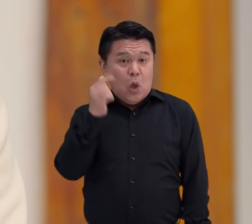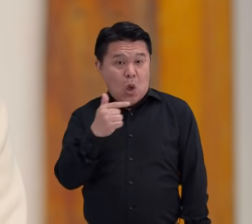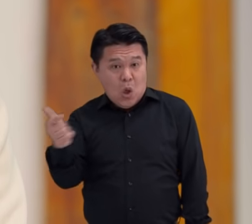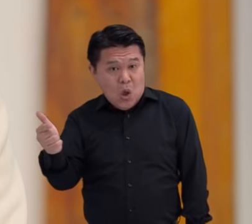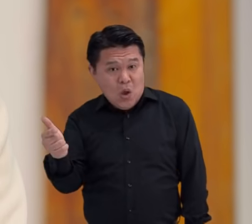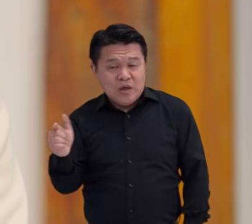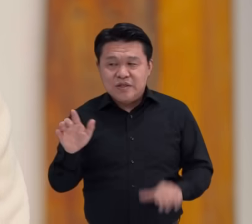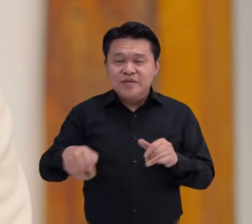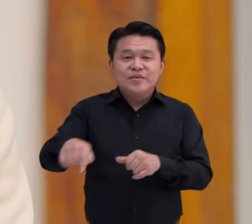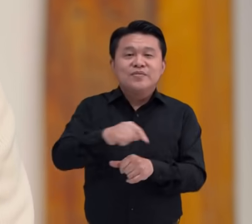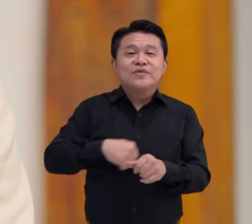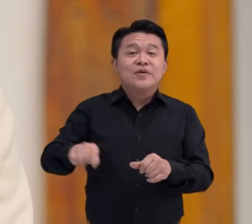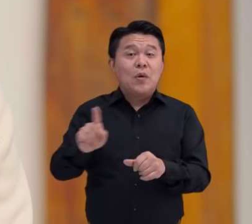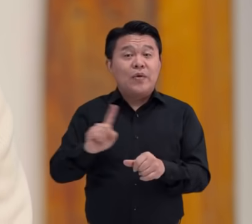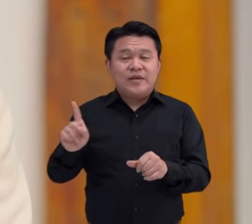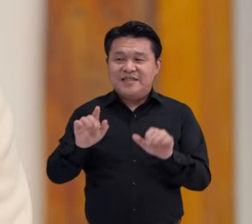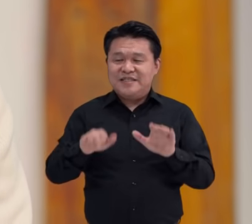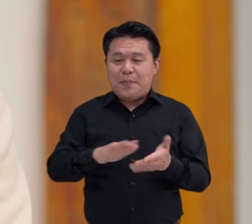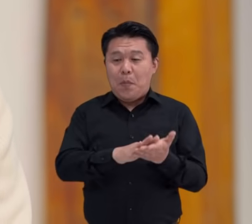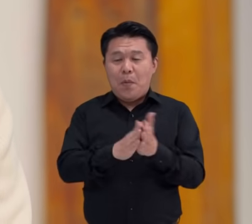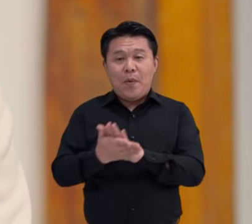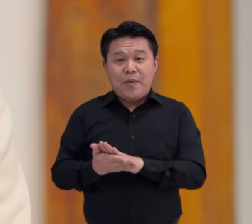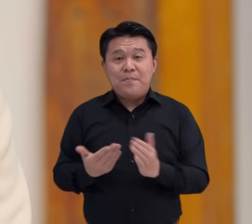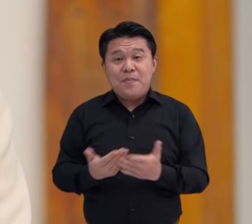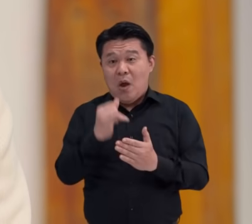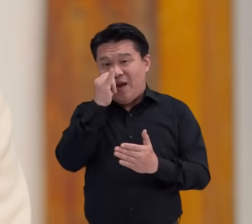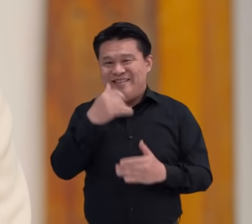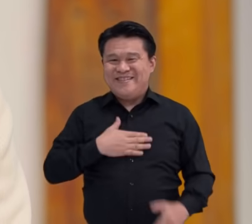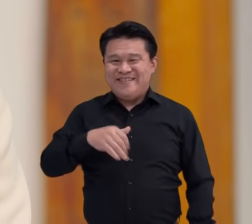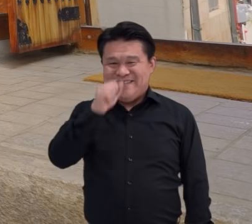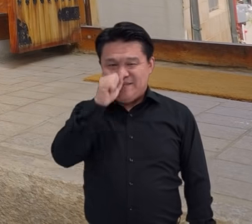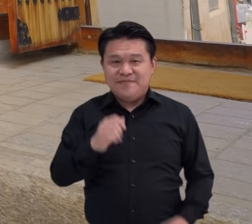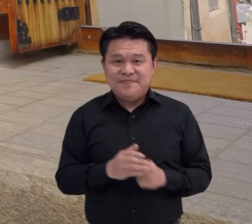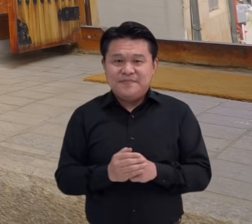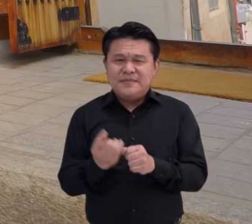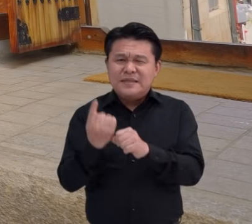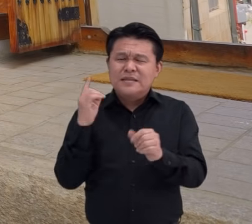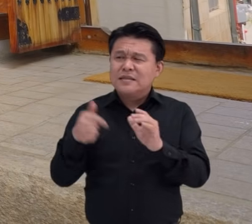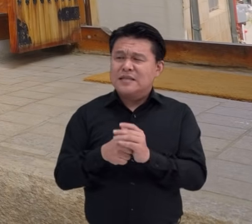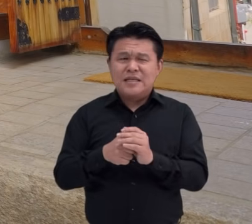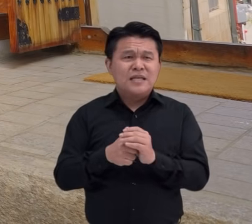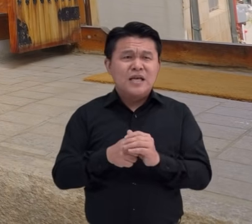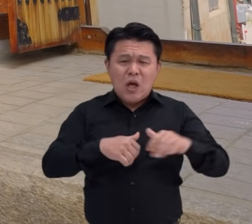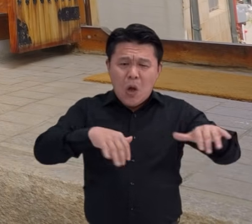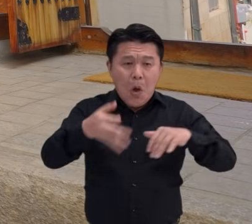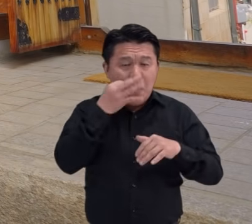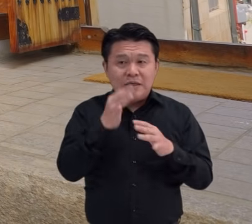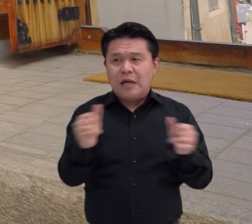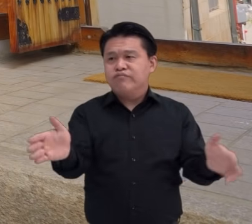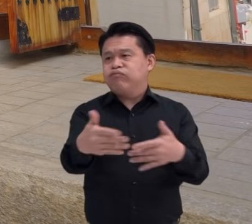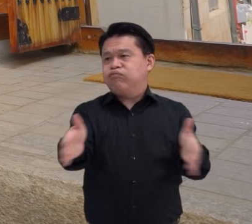get better gradually as we start “life with Corona.” A growing number of people are visiting Bukchon Hanok Village,